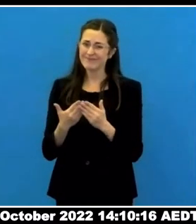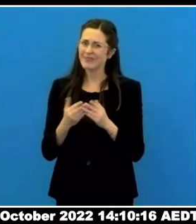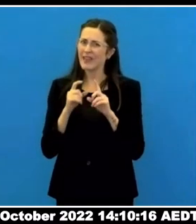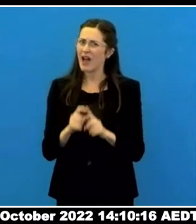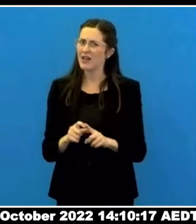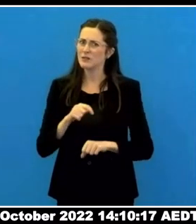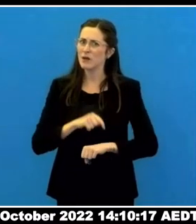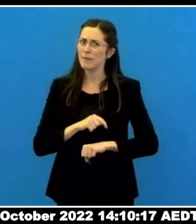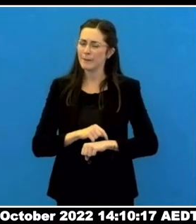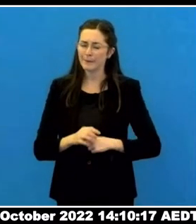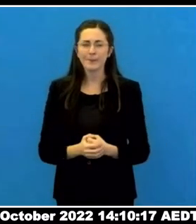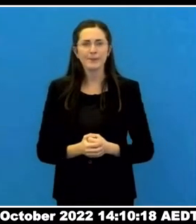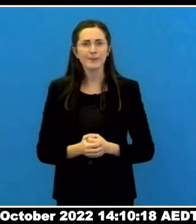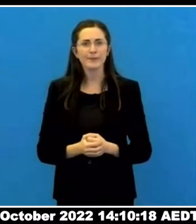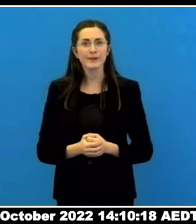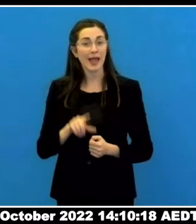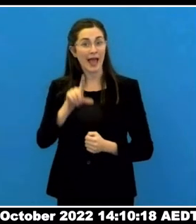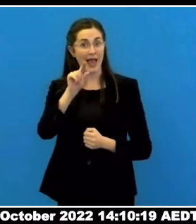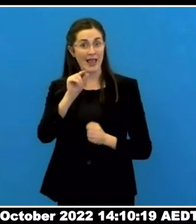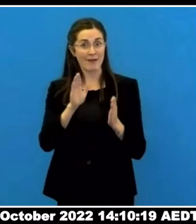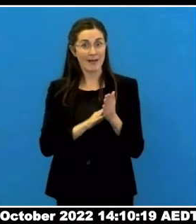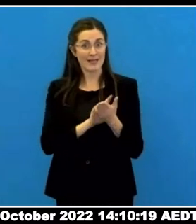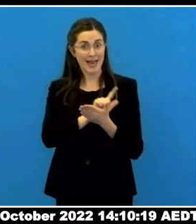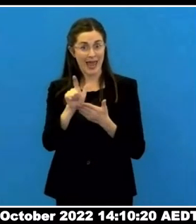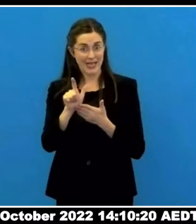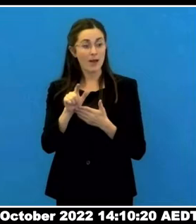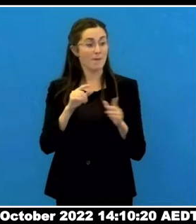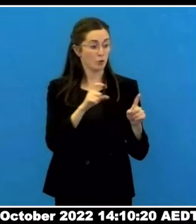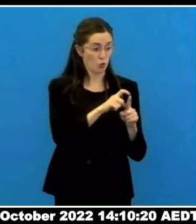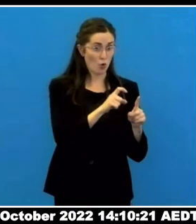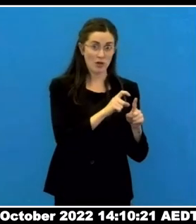After 11 months, my daughter moved to the Shepparton Hospital.